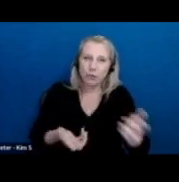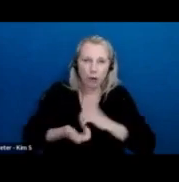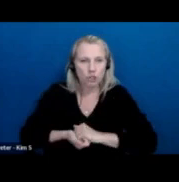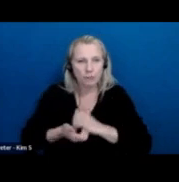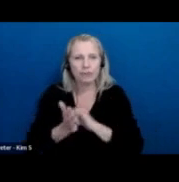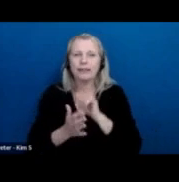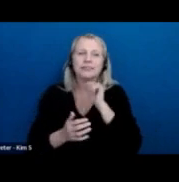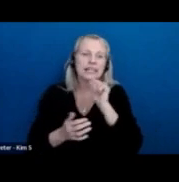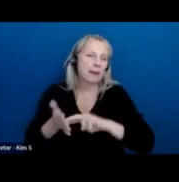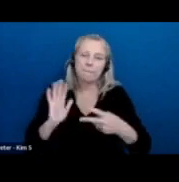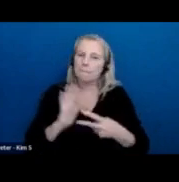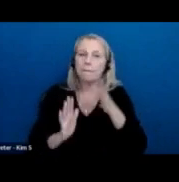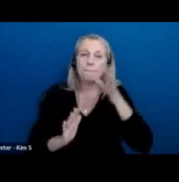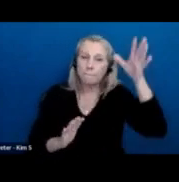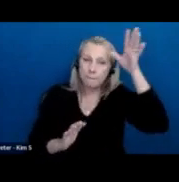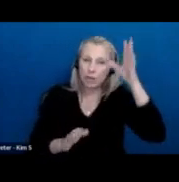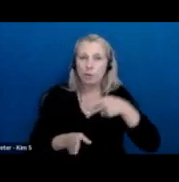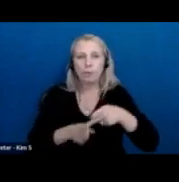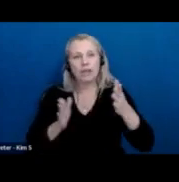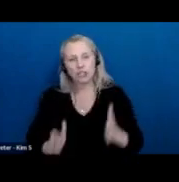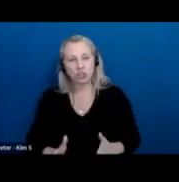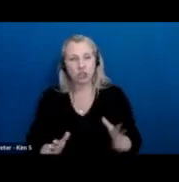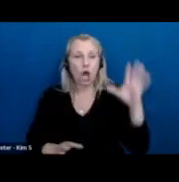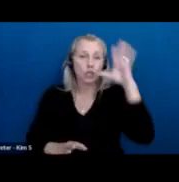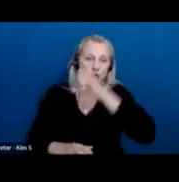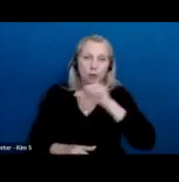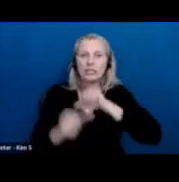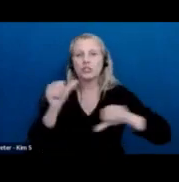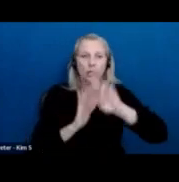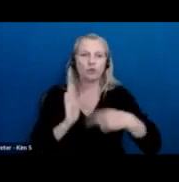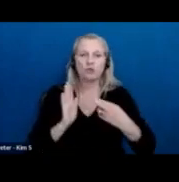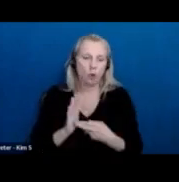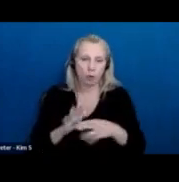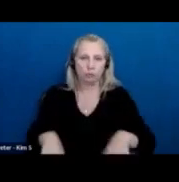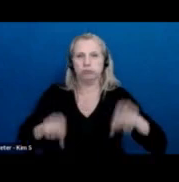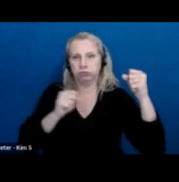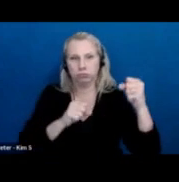not mean that parents and professionals assume each other's roles, but rather that